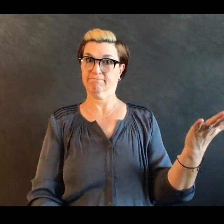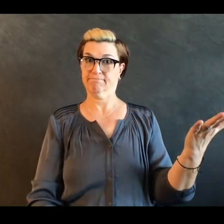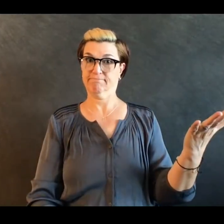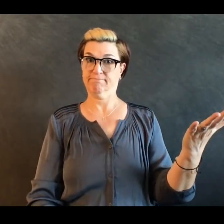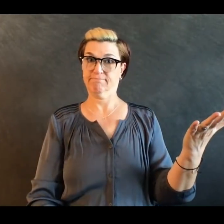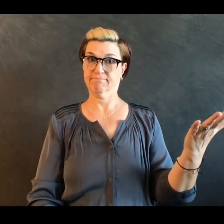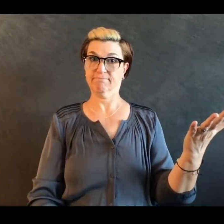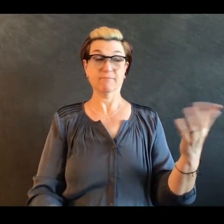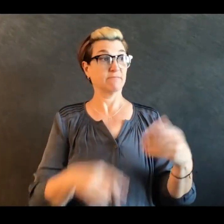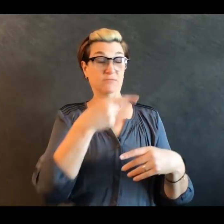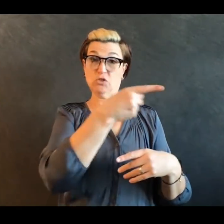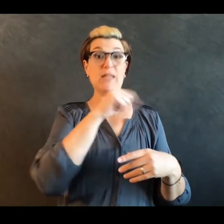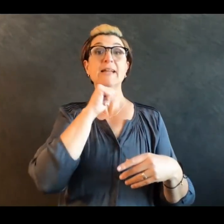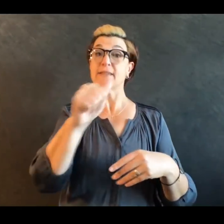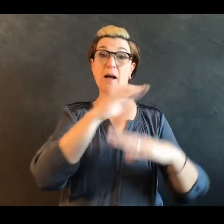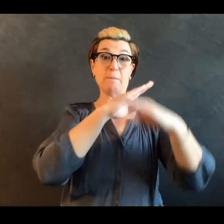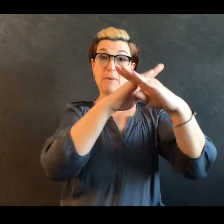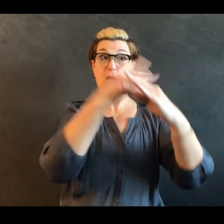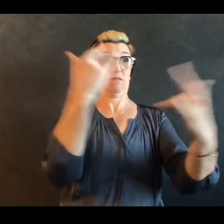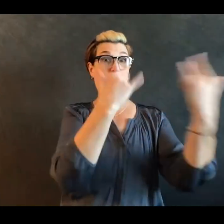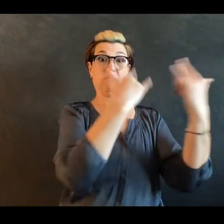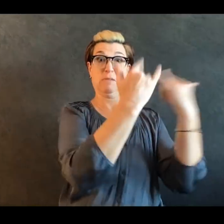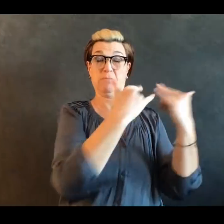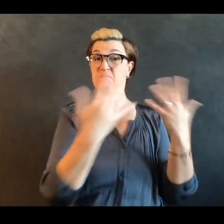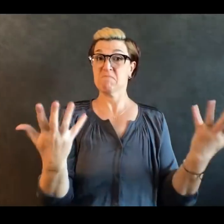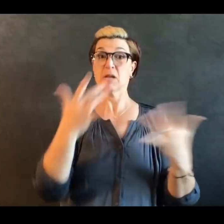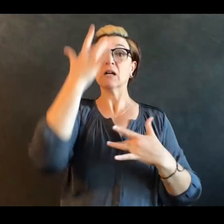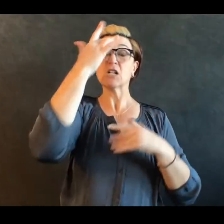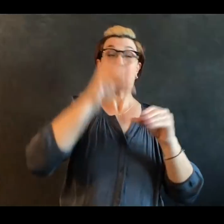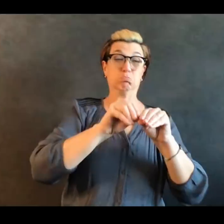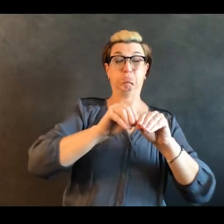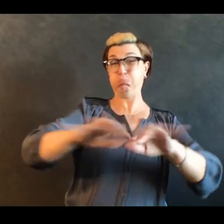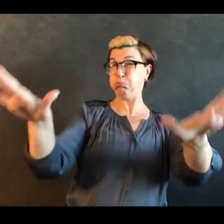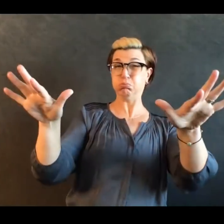unleashing the contagion around the world there was a horrible tragic